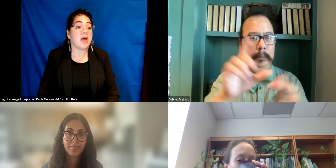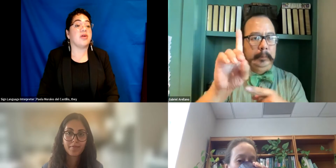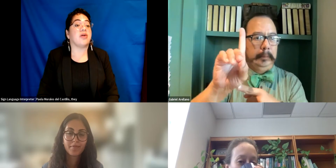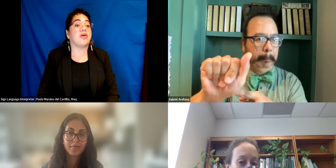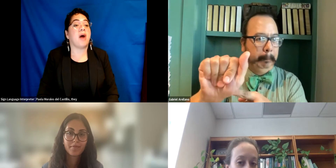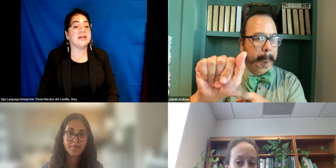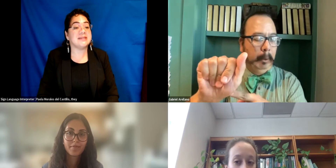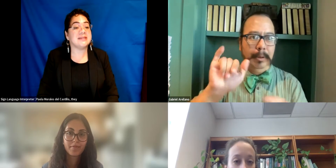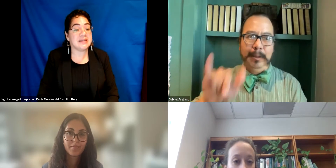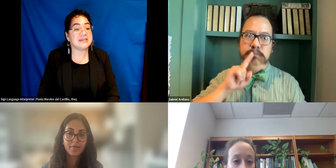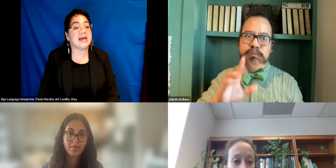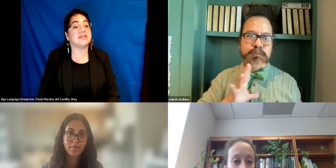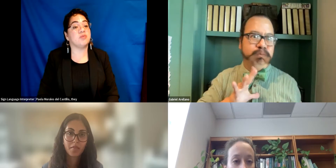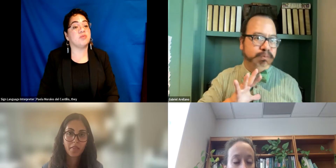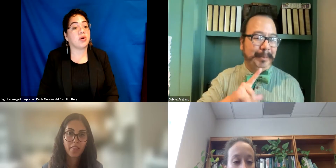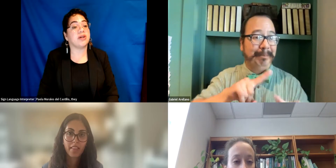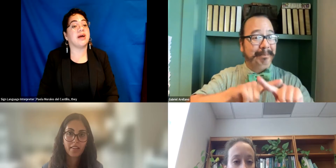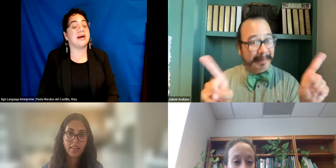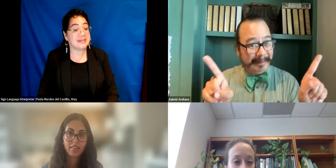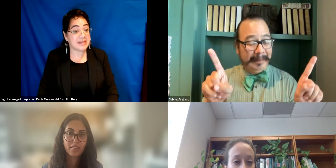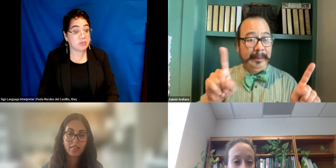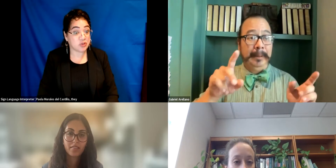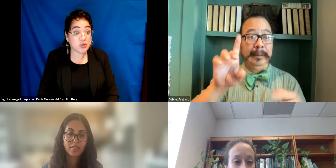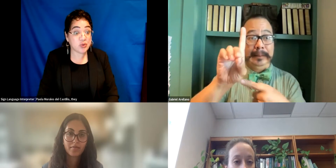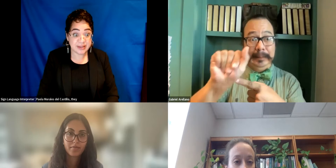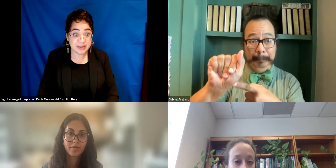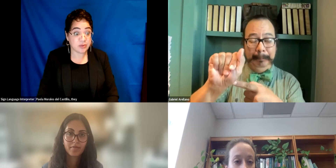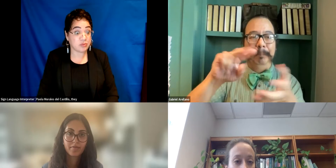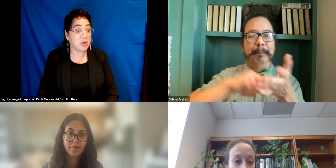Sign Language Interpreter | Paola Morales del Castillo, they: There are policies that support uh disabled students,